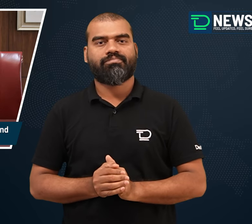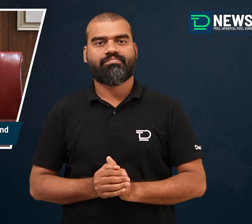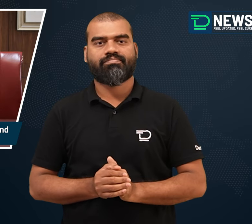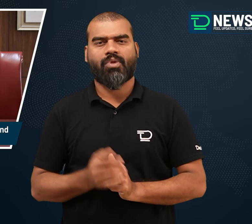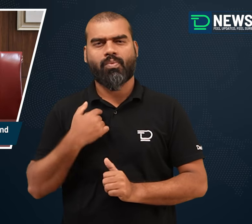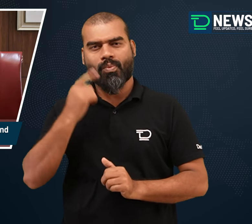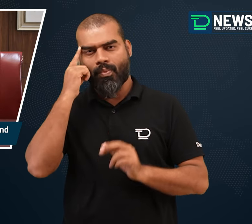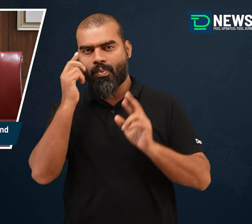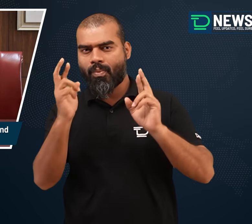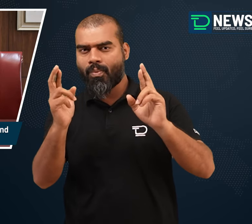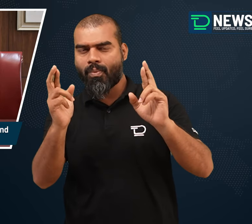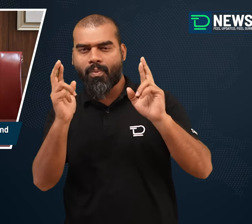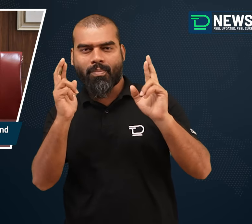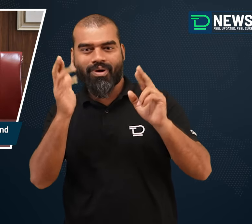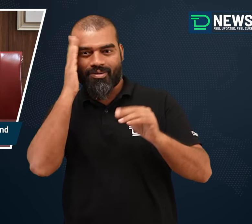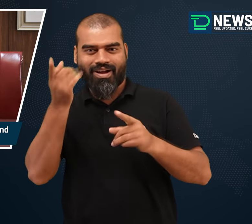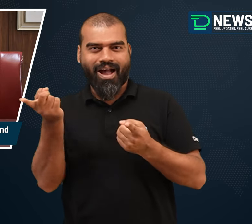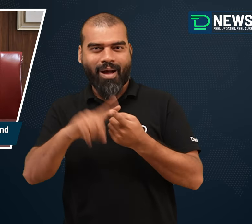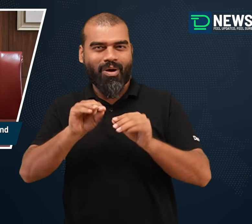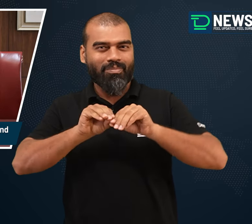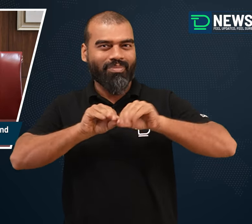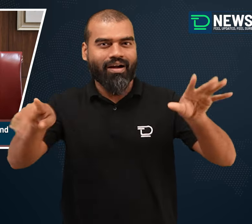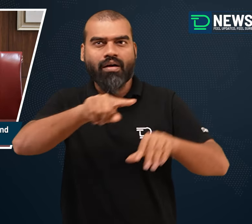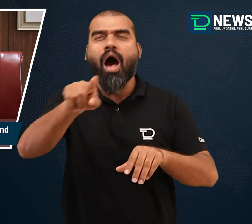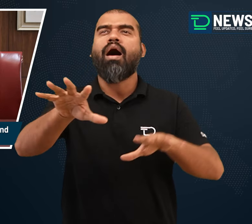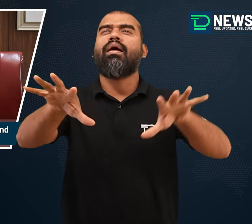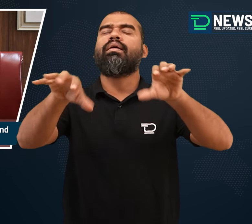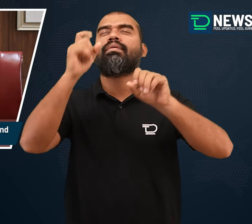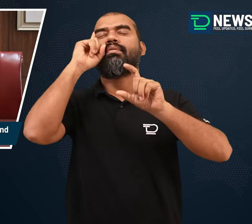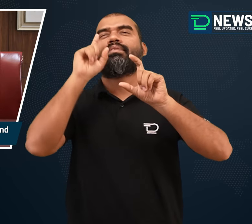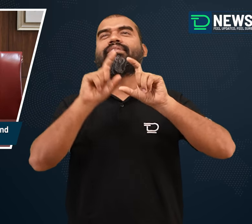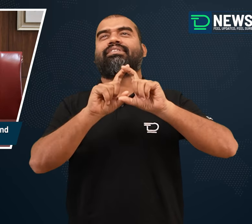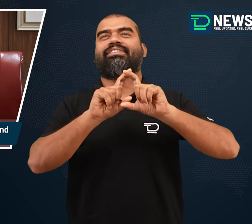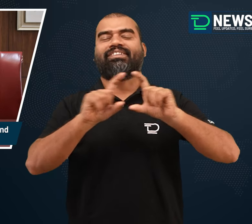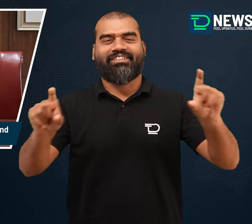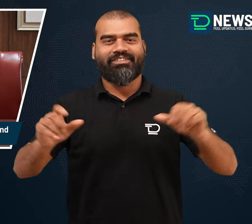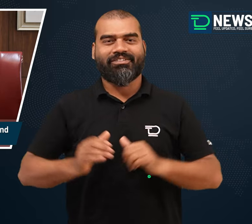I hope everyone understands.